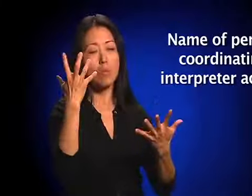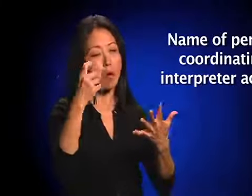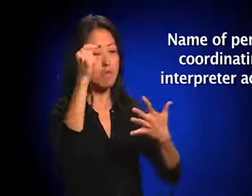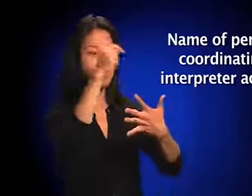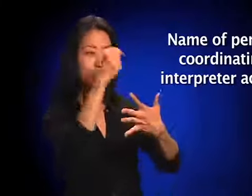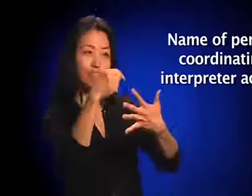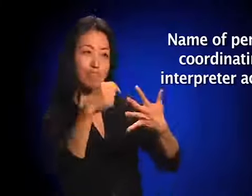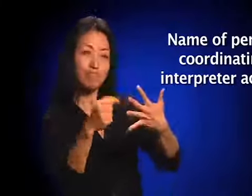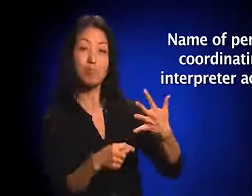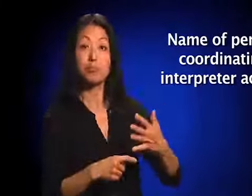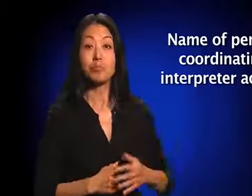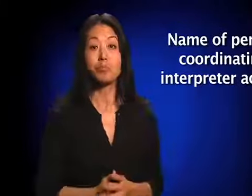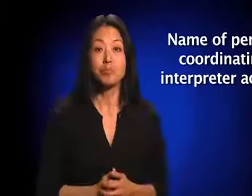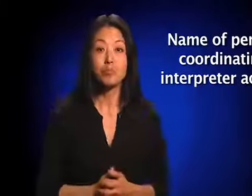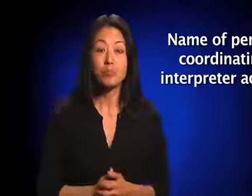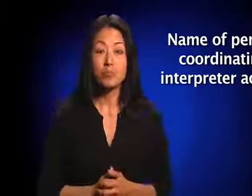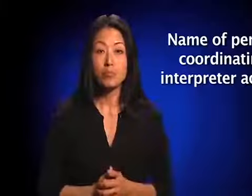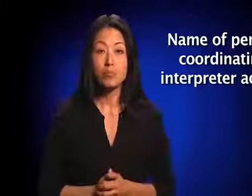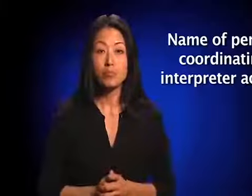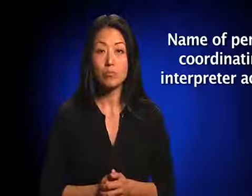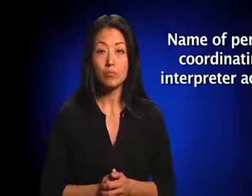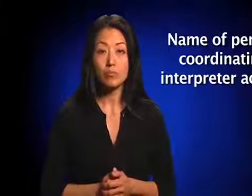You should request a meet with this person as soon as you arrive.